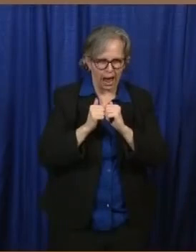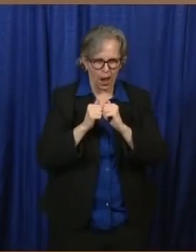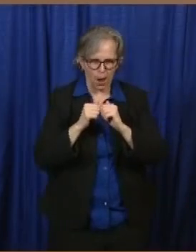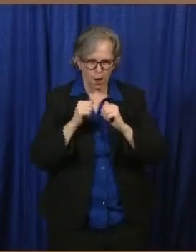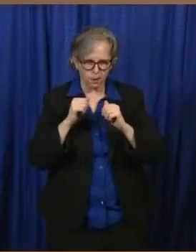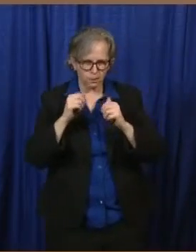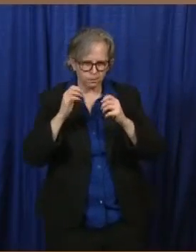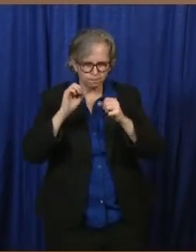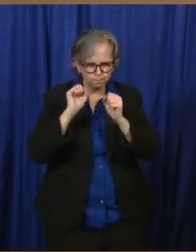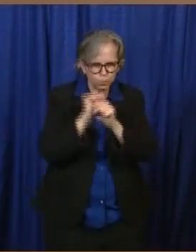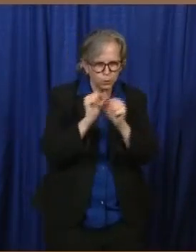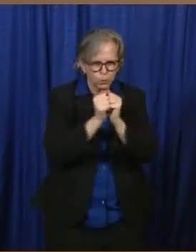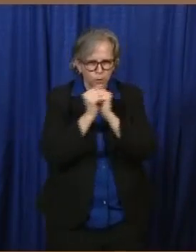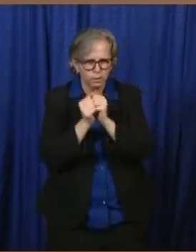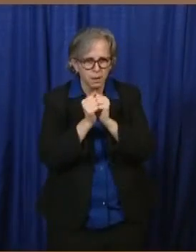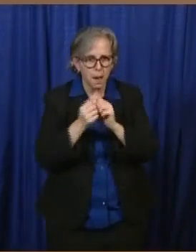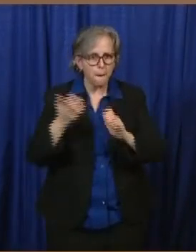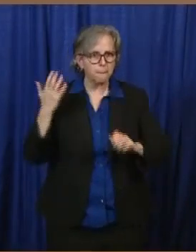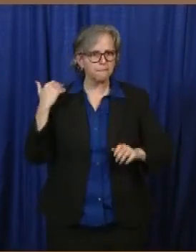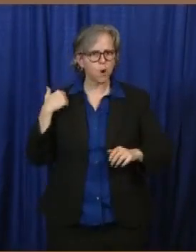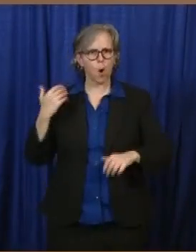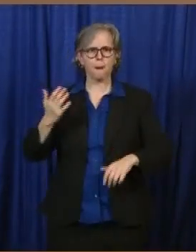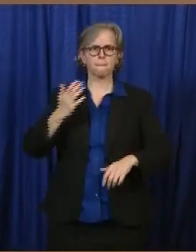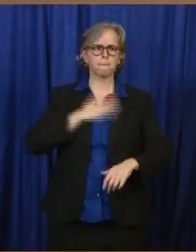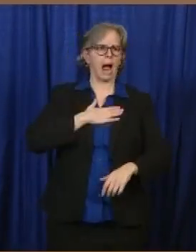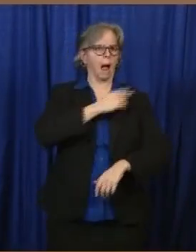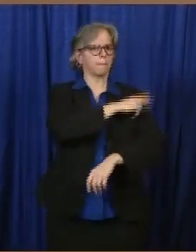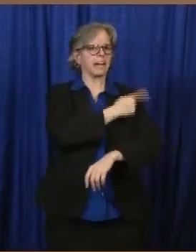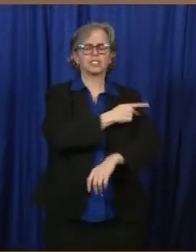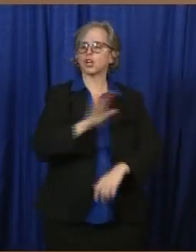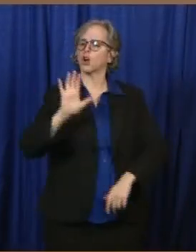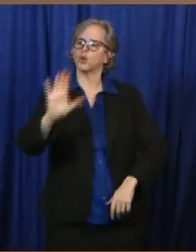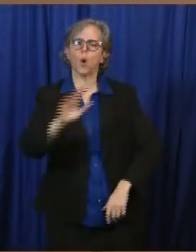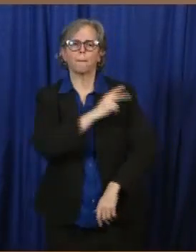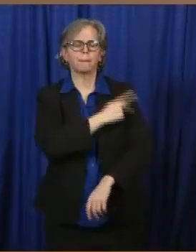TIME WORKING ON. HAD WE WORK TOGETHER AS ONE